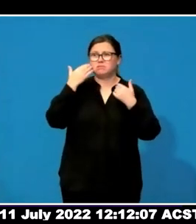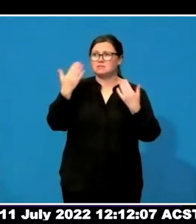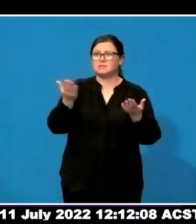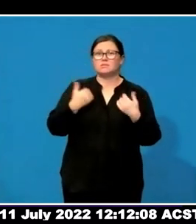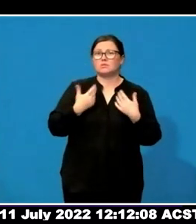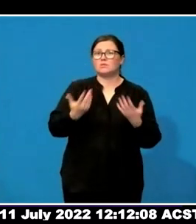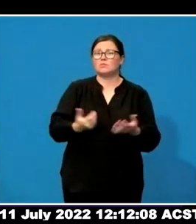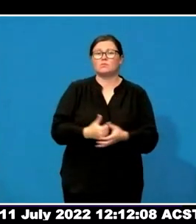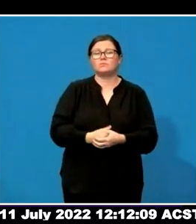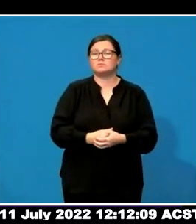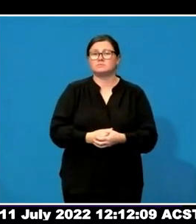Would you prefer if they had an office there again?